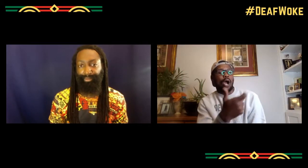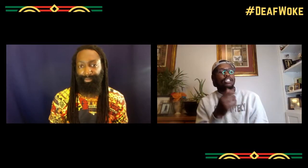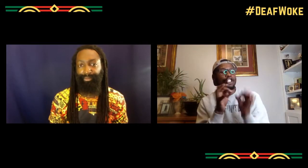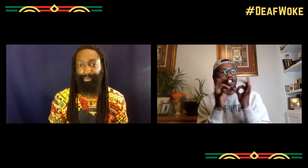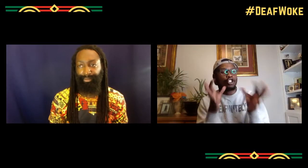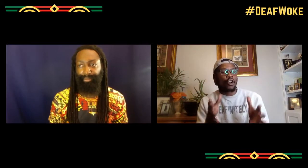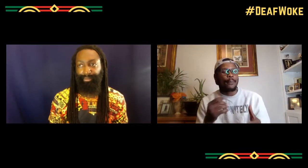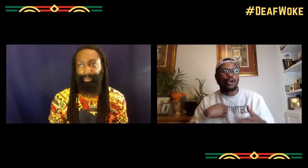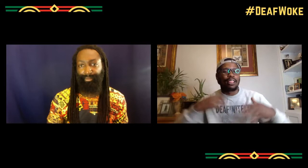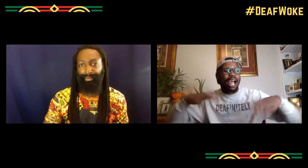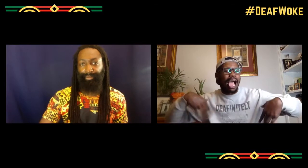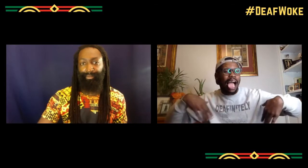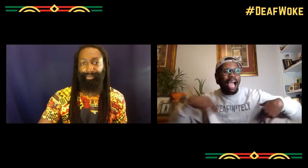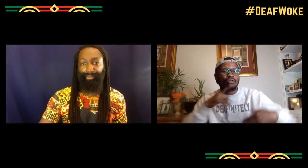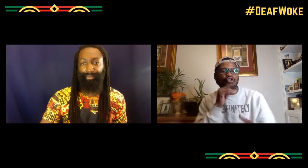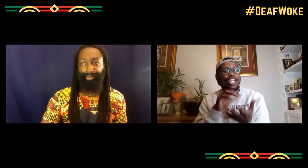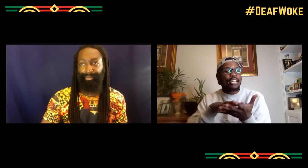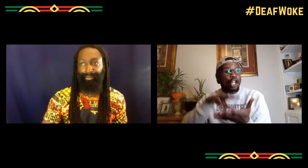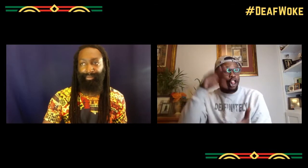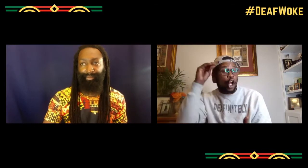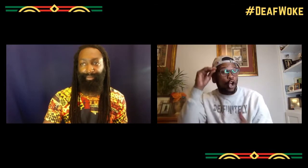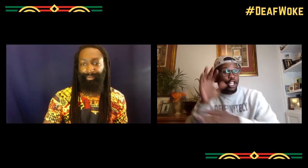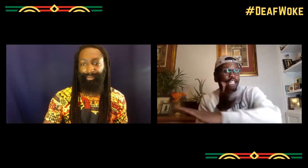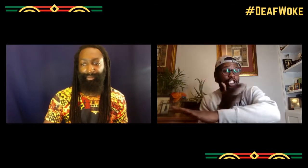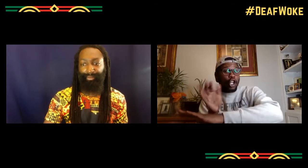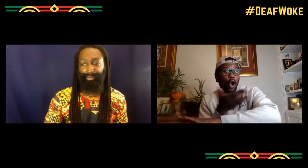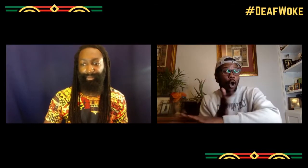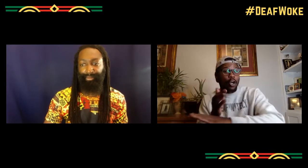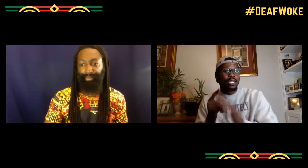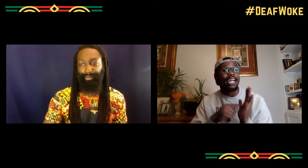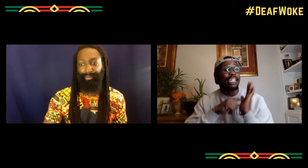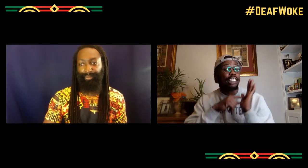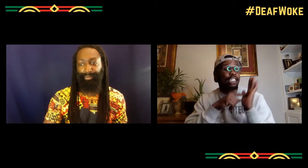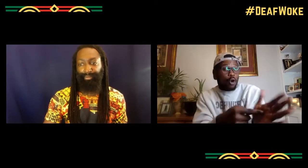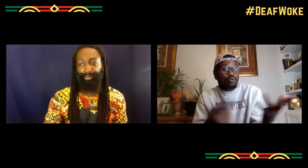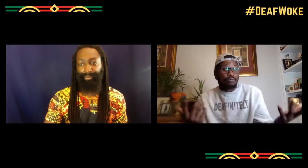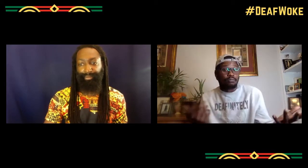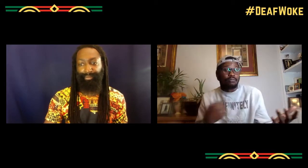It wasn't really a new interpreter, but I don't think the interpreter